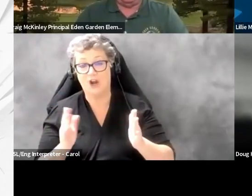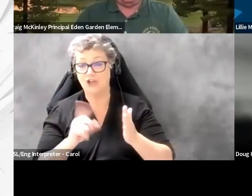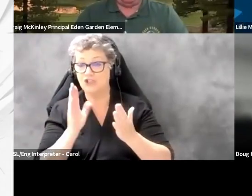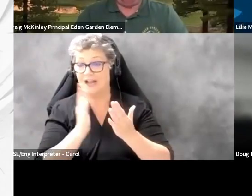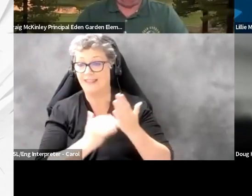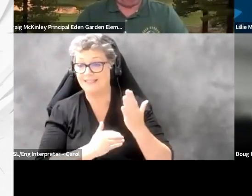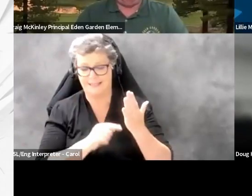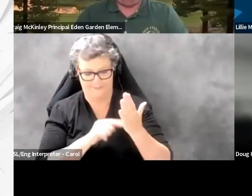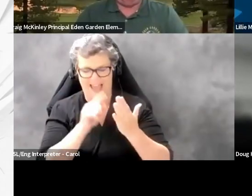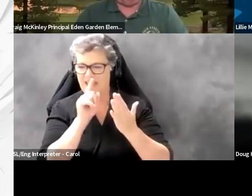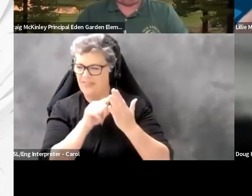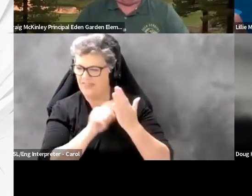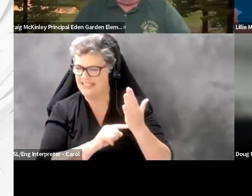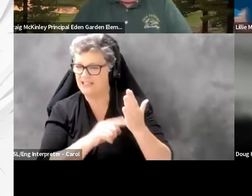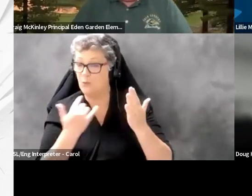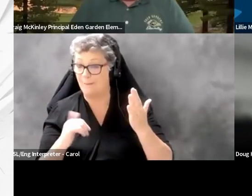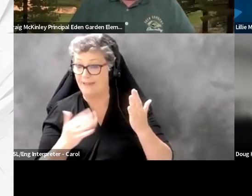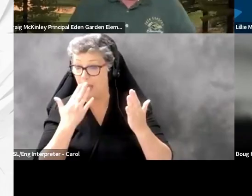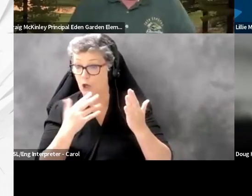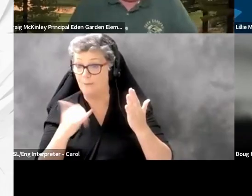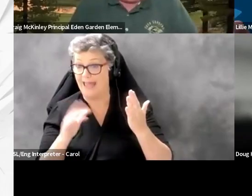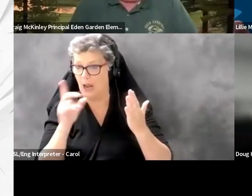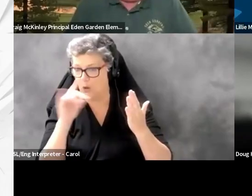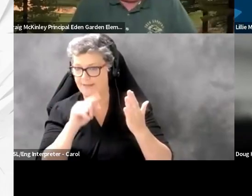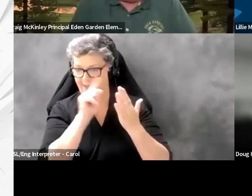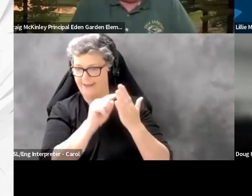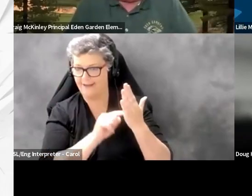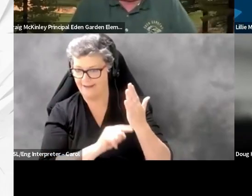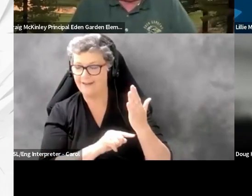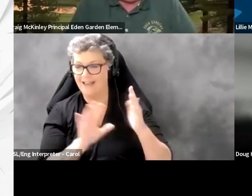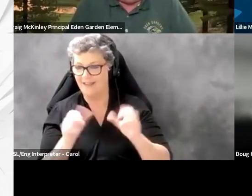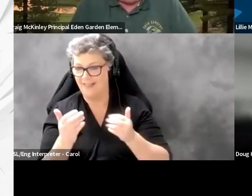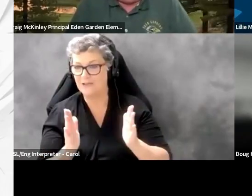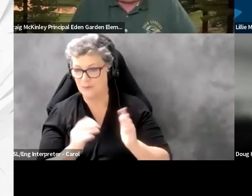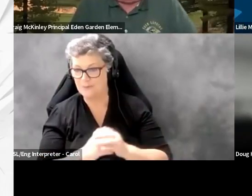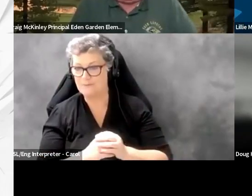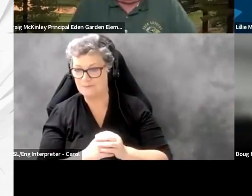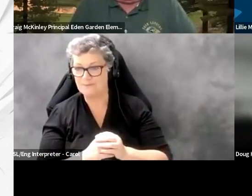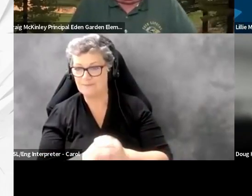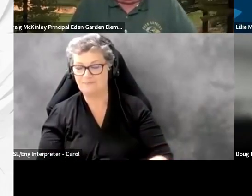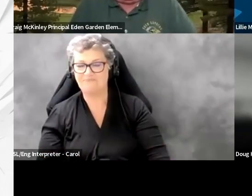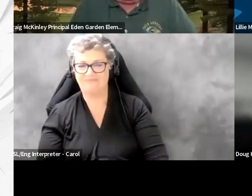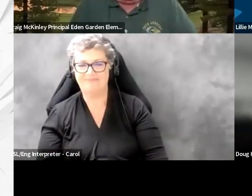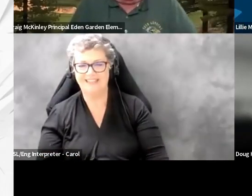know these are this is what play good play and and looks like in the classroom and yeah that